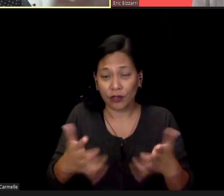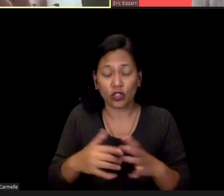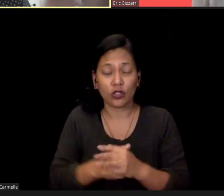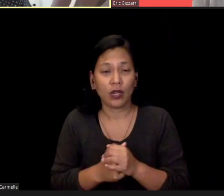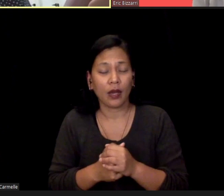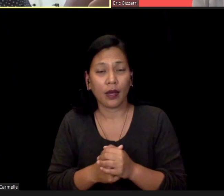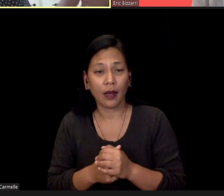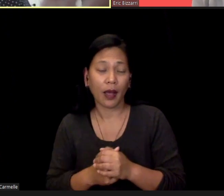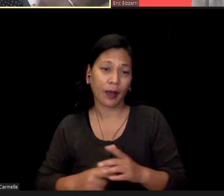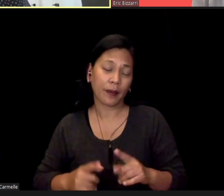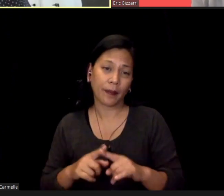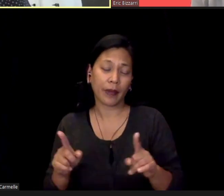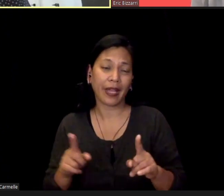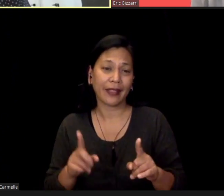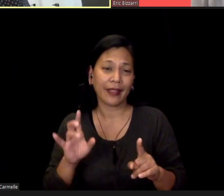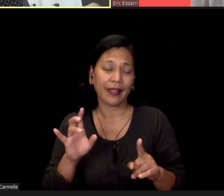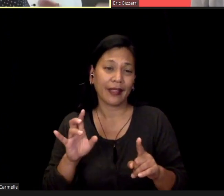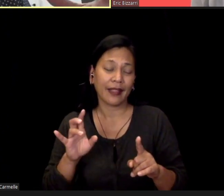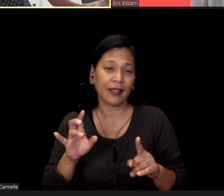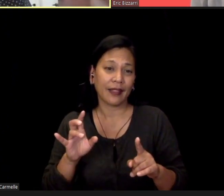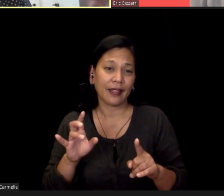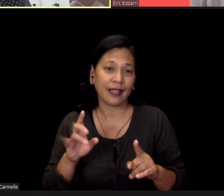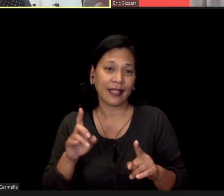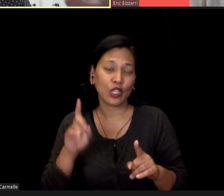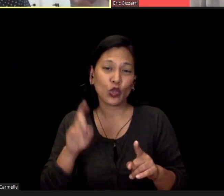This is always the catch. You need a market test.